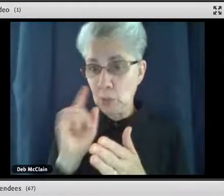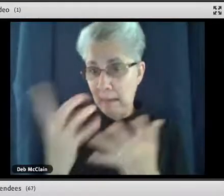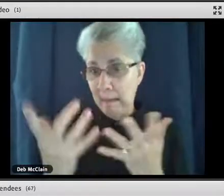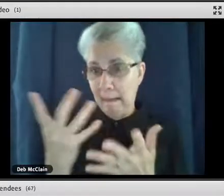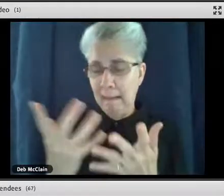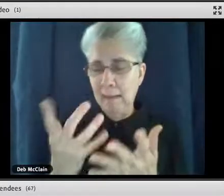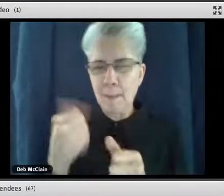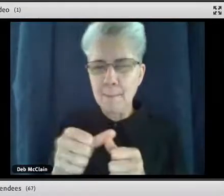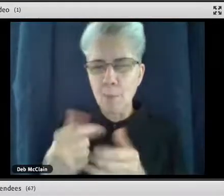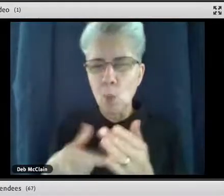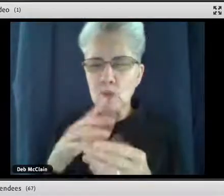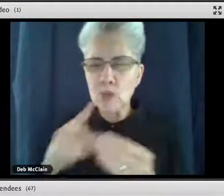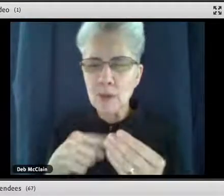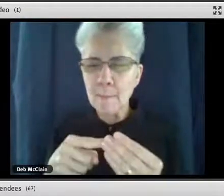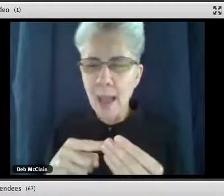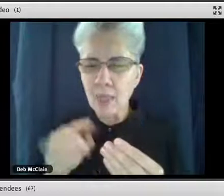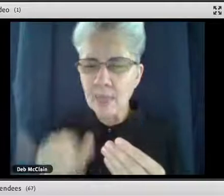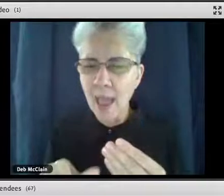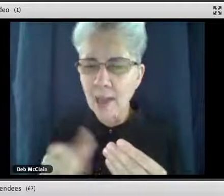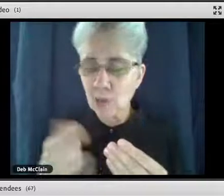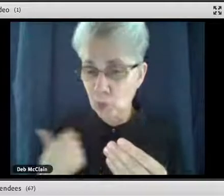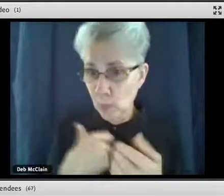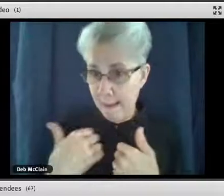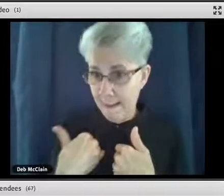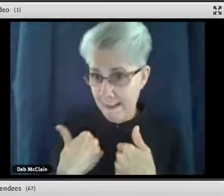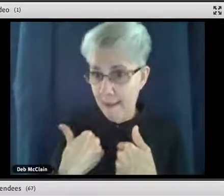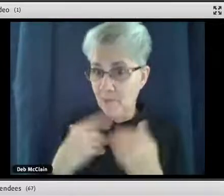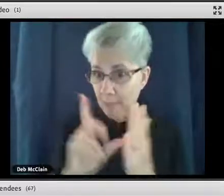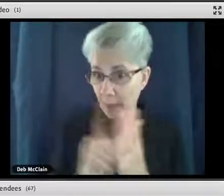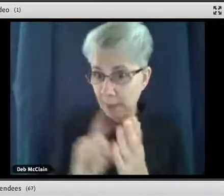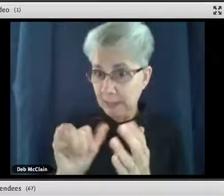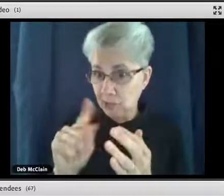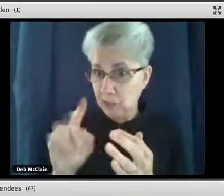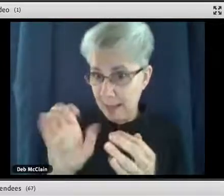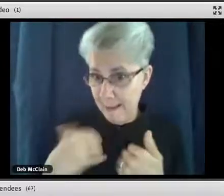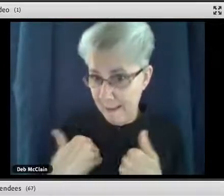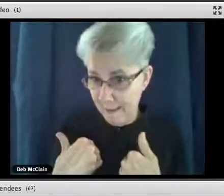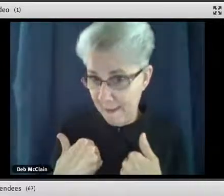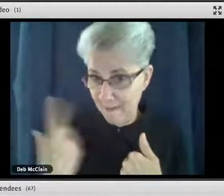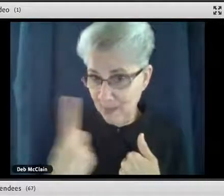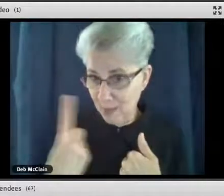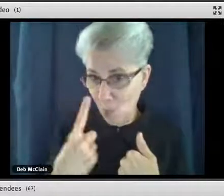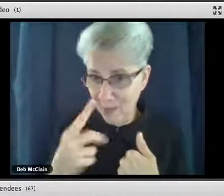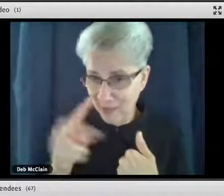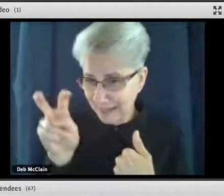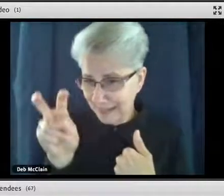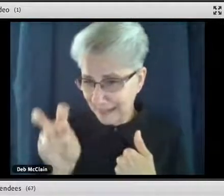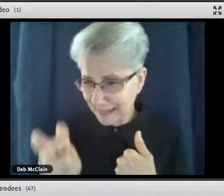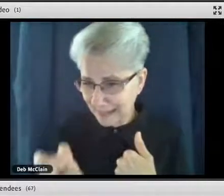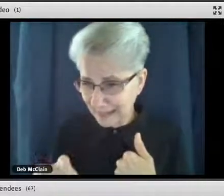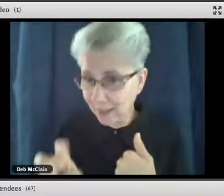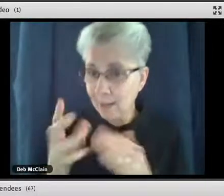if you can think deeply, remember what we talked about, do we have a publication date somewhere